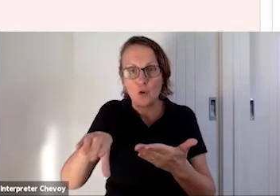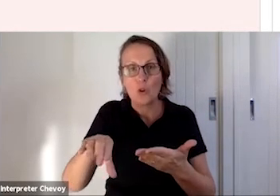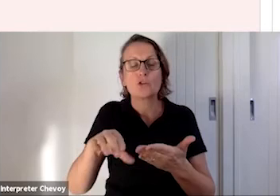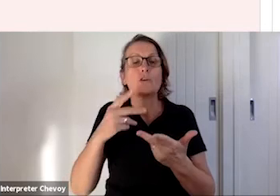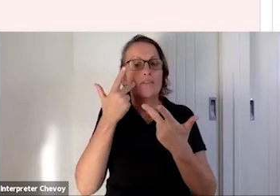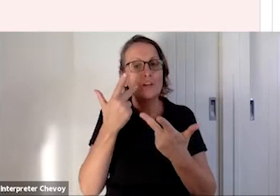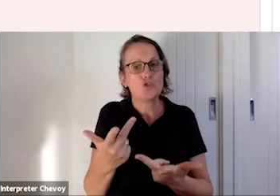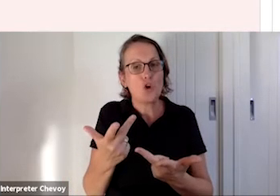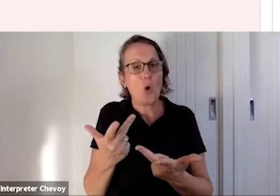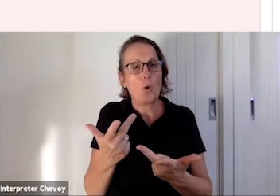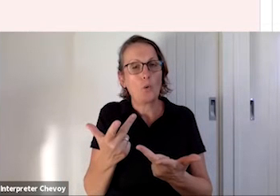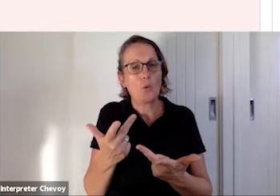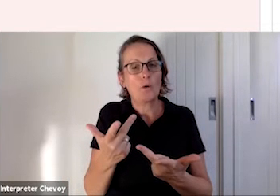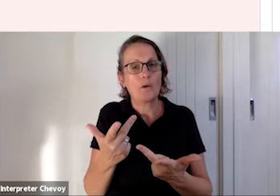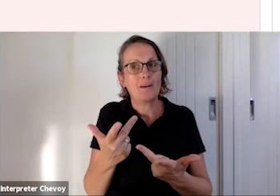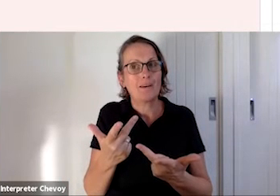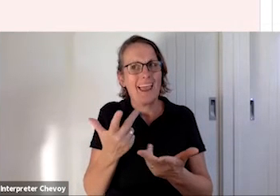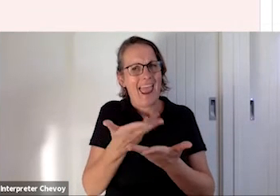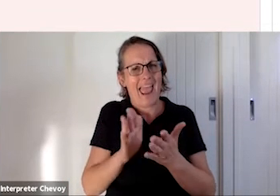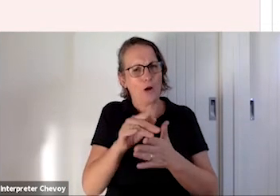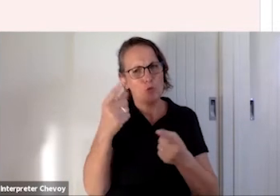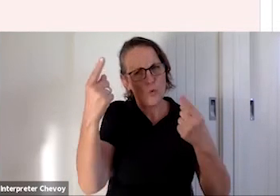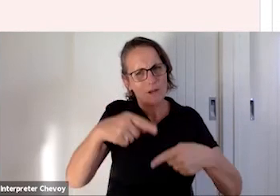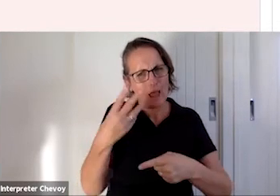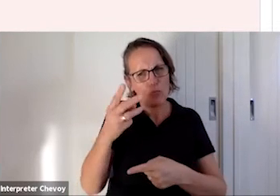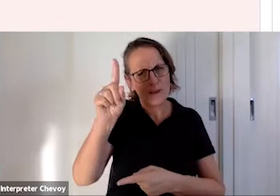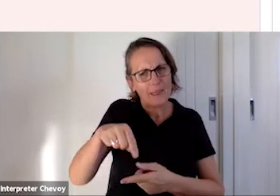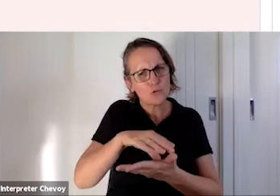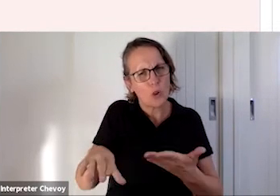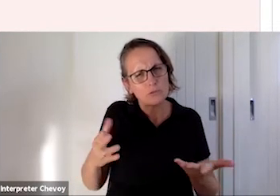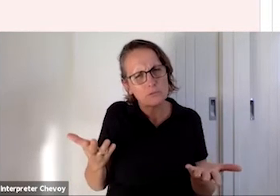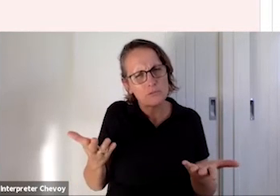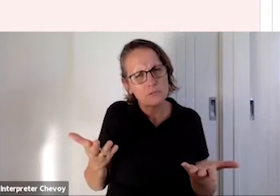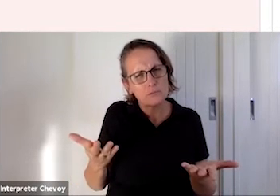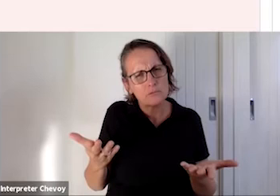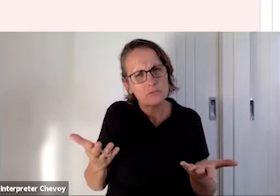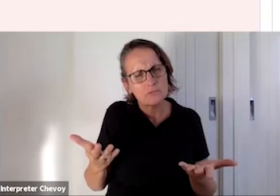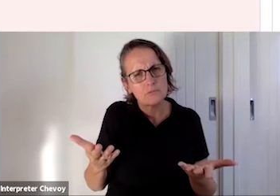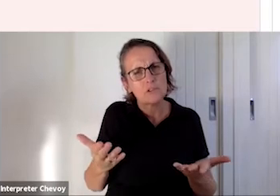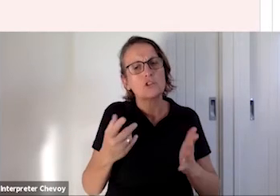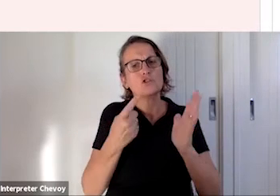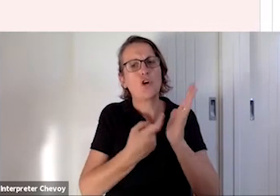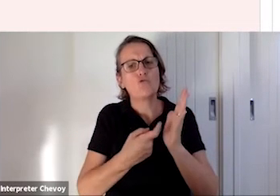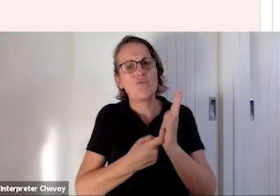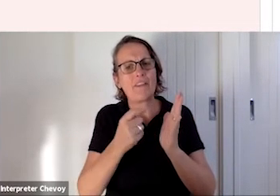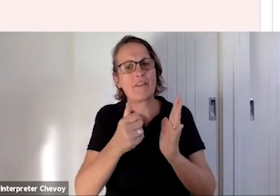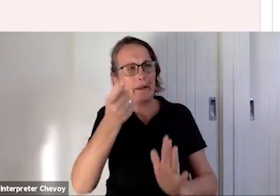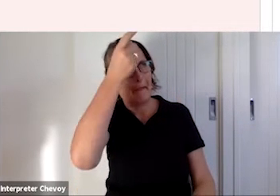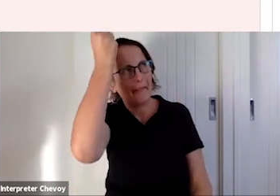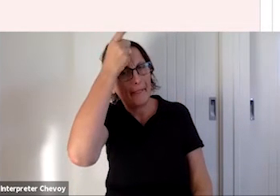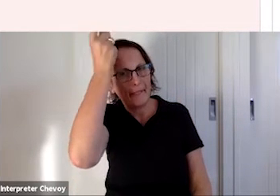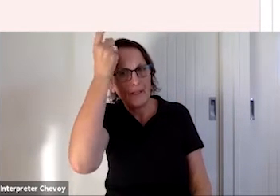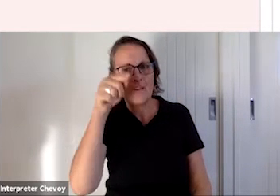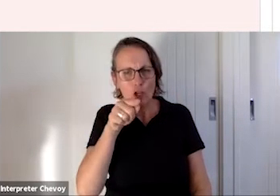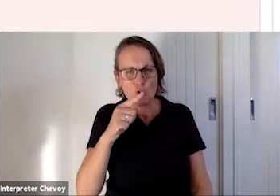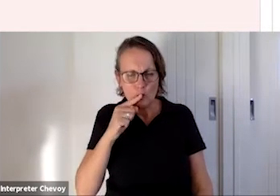Just to show it's not worked out on the back of an envelope.